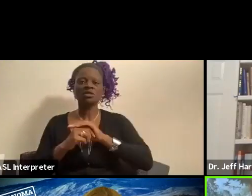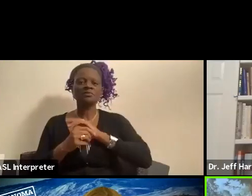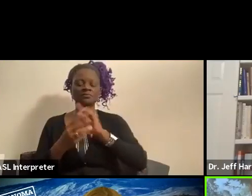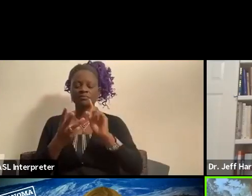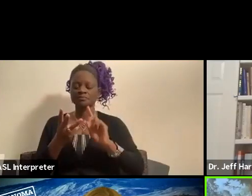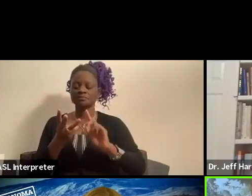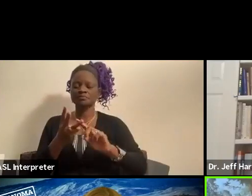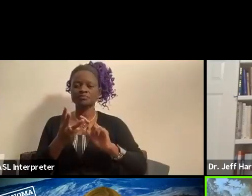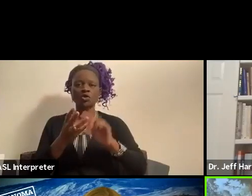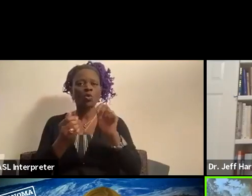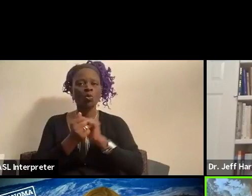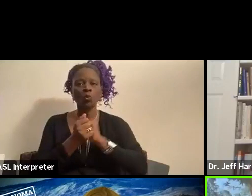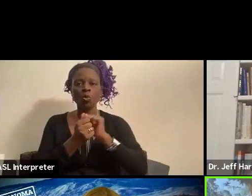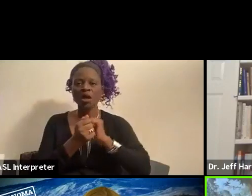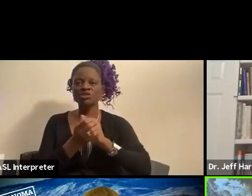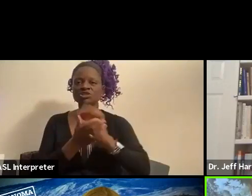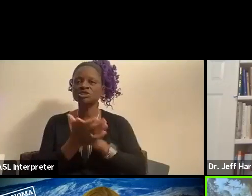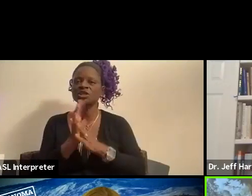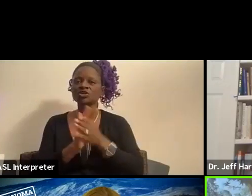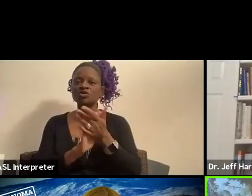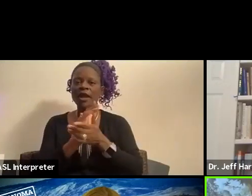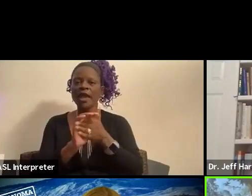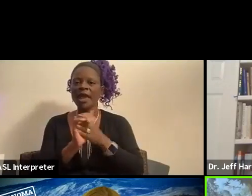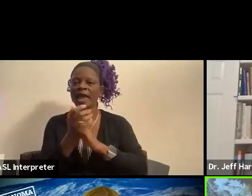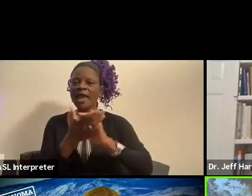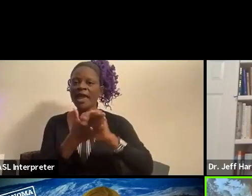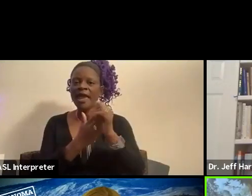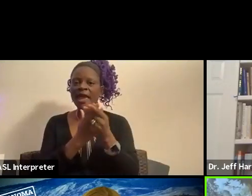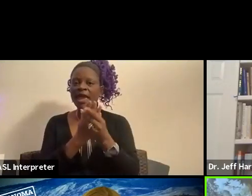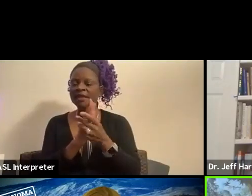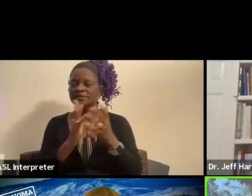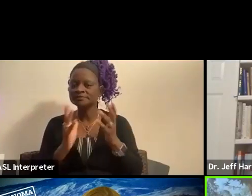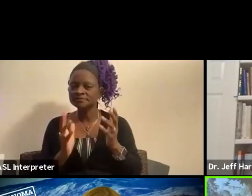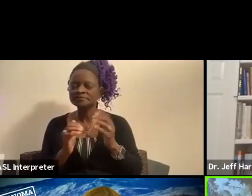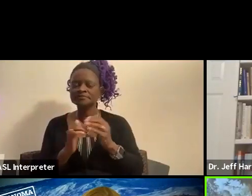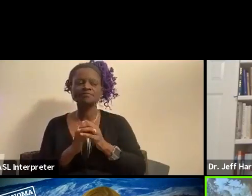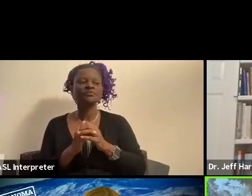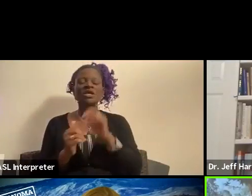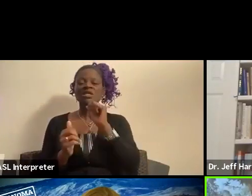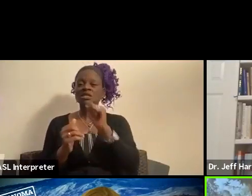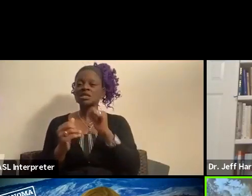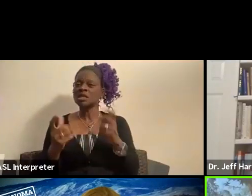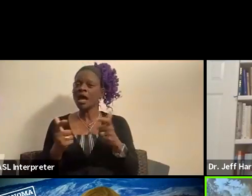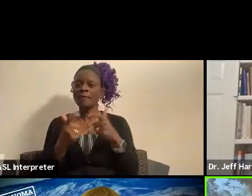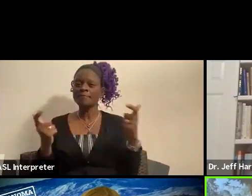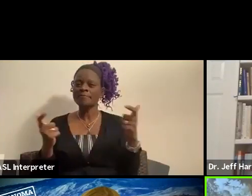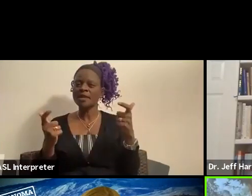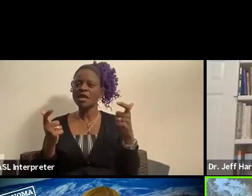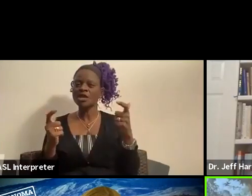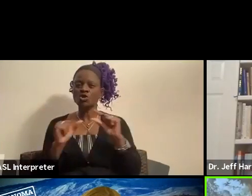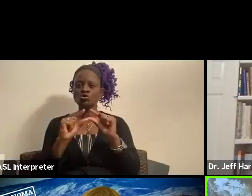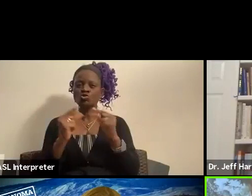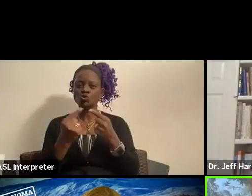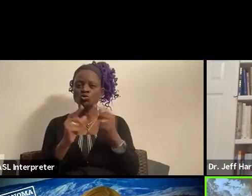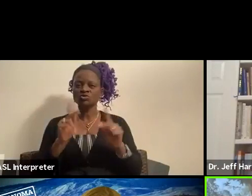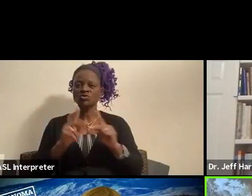things that we're doing the schools to ensure that we have too many students in one place at one time and general hygiene measures.